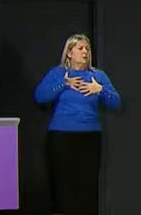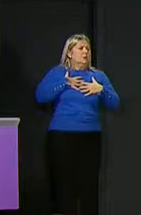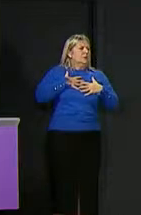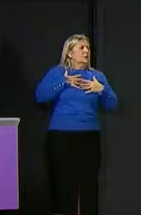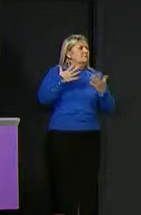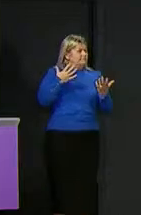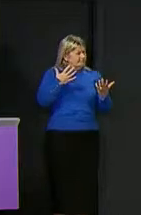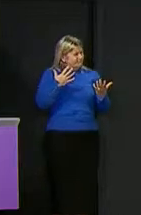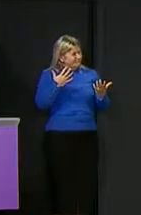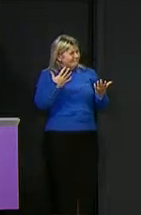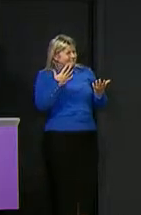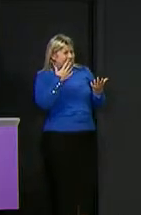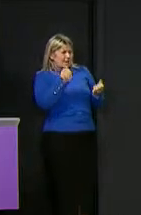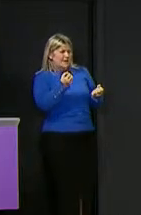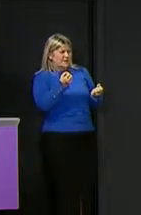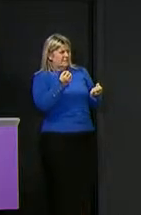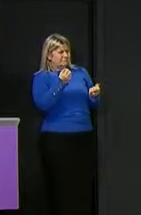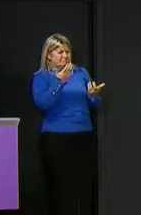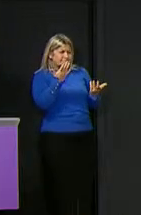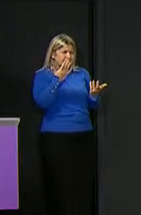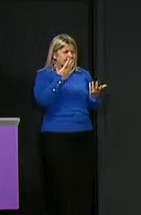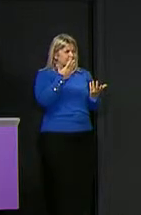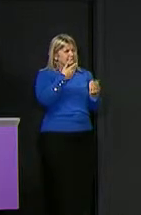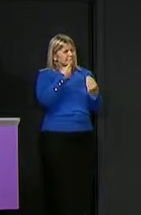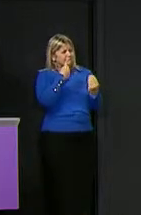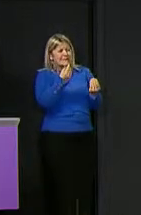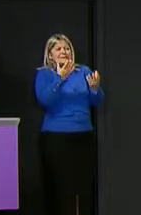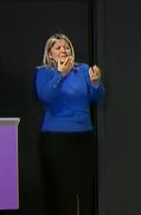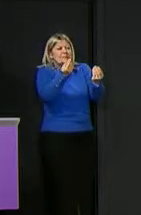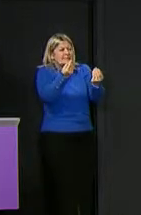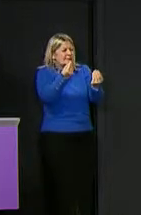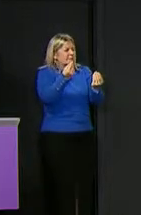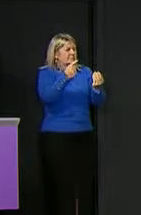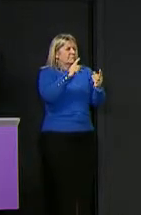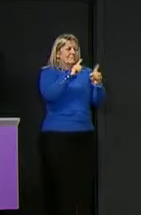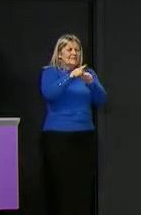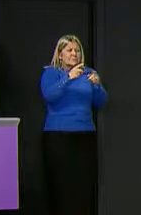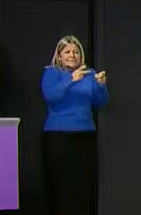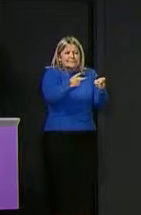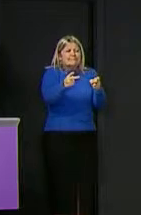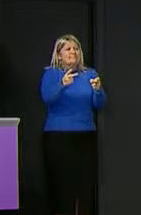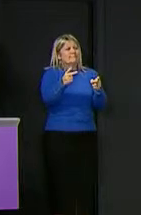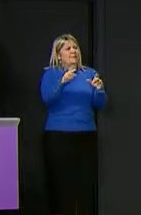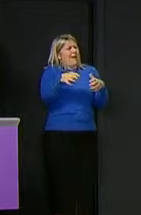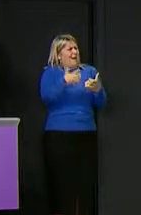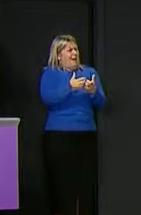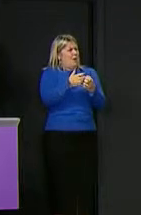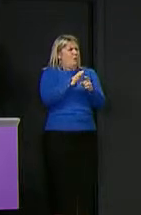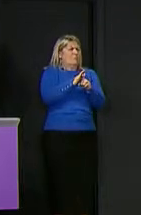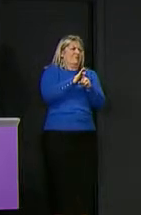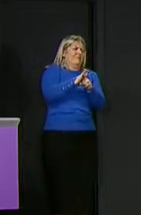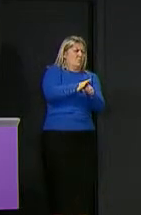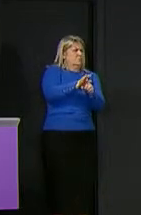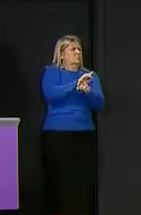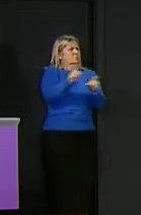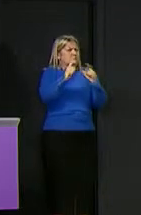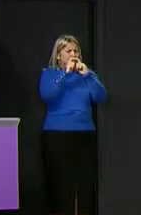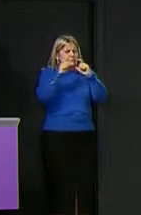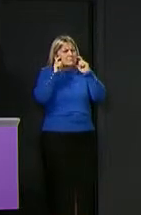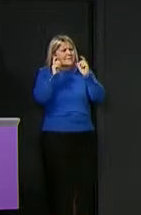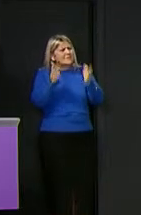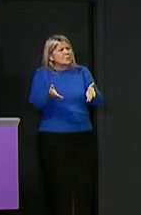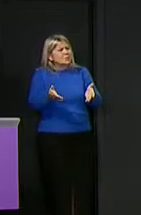can provide, and are there any schemes that you might consider to deal with this problem? And also